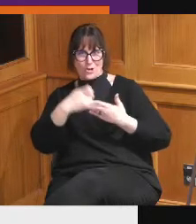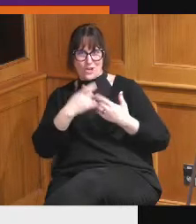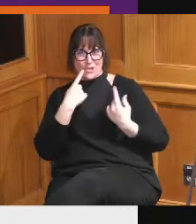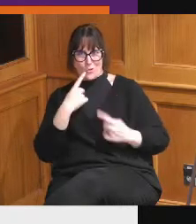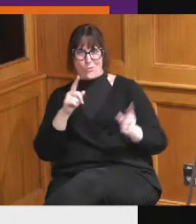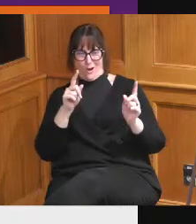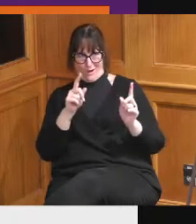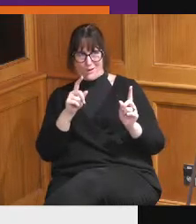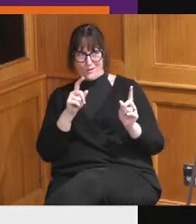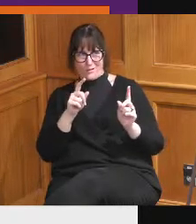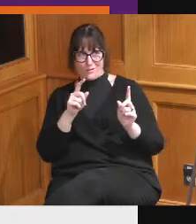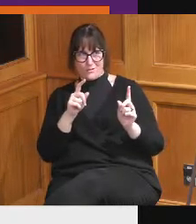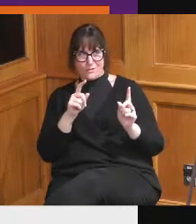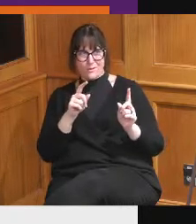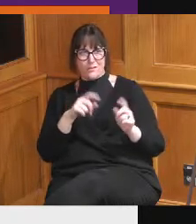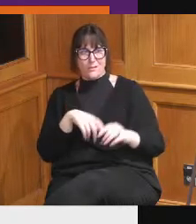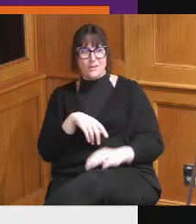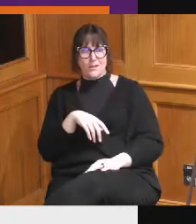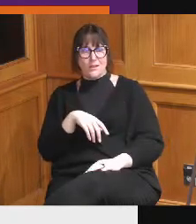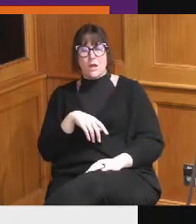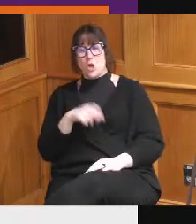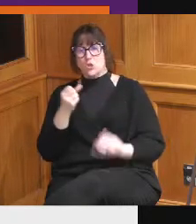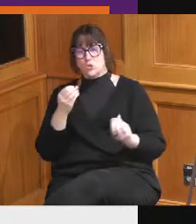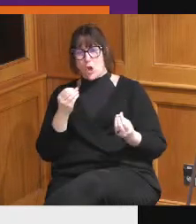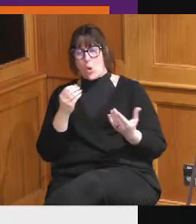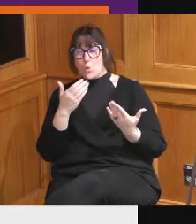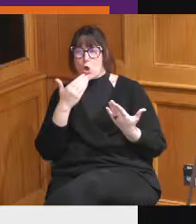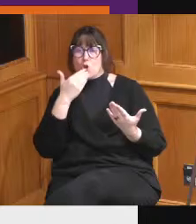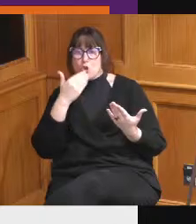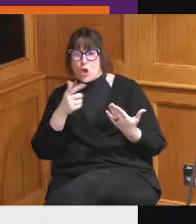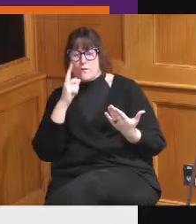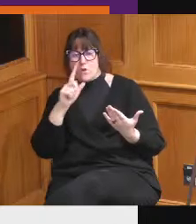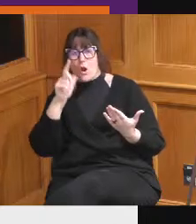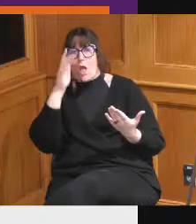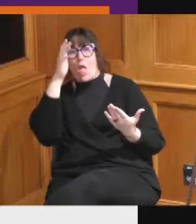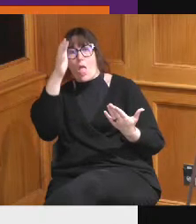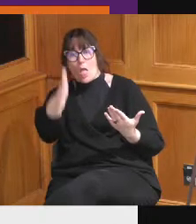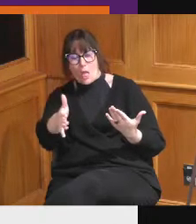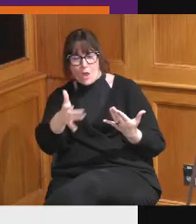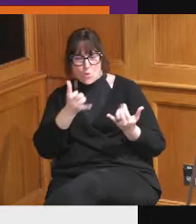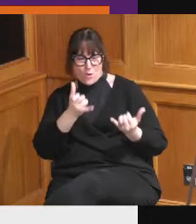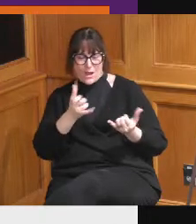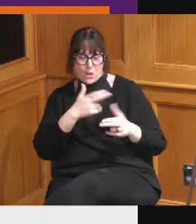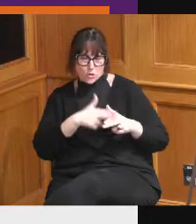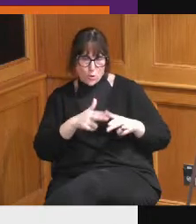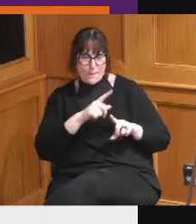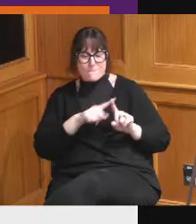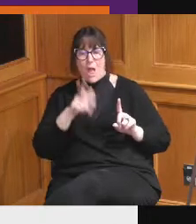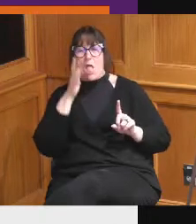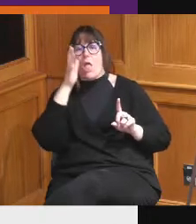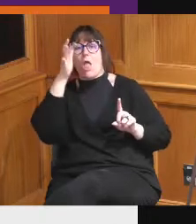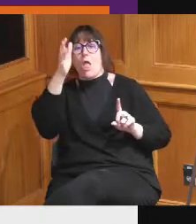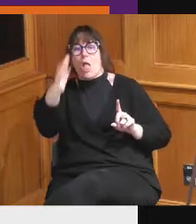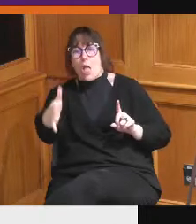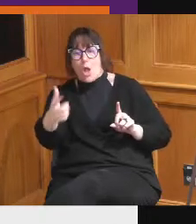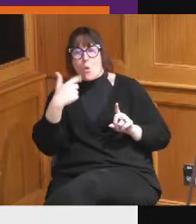100% affordable which is I think good in the in the long run but that's probably not it's good right now in the short run but I think in the long run we want to be able to have those mixed income